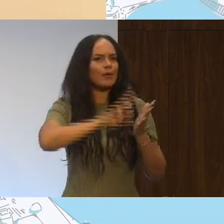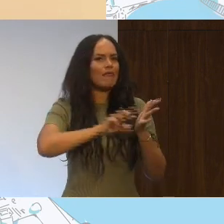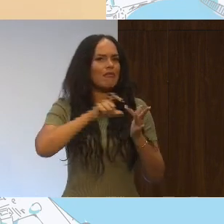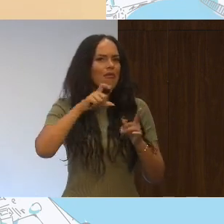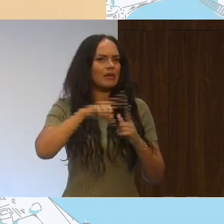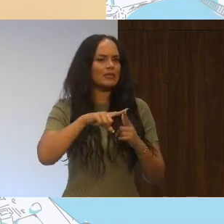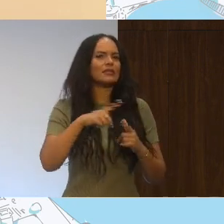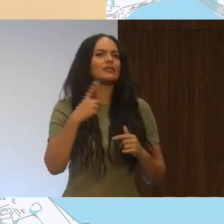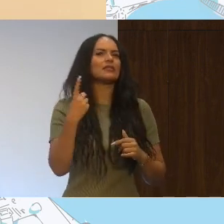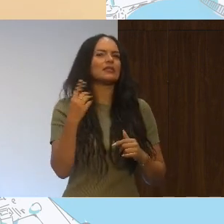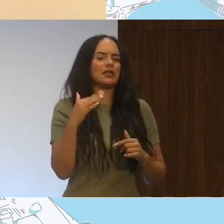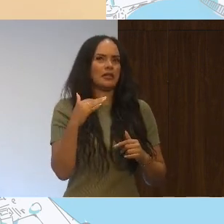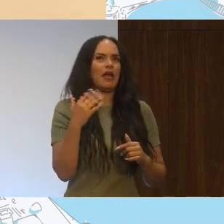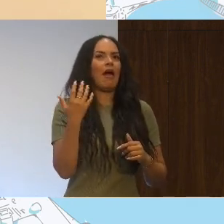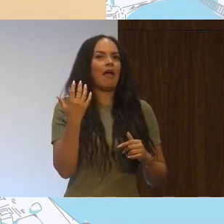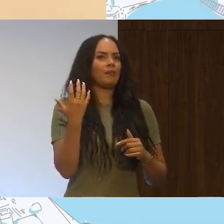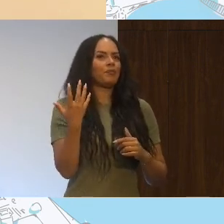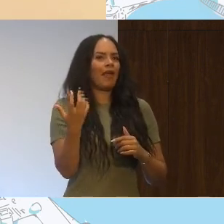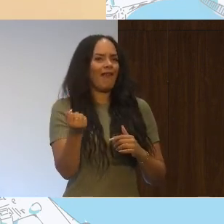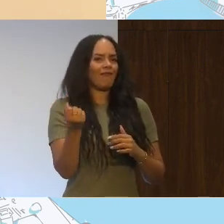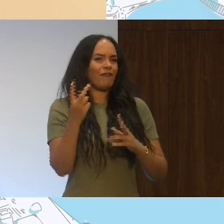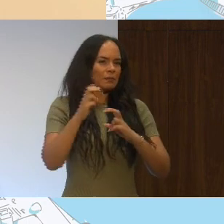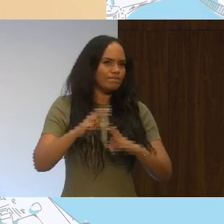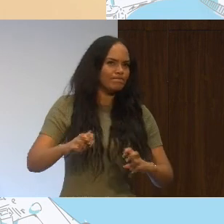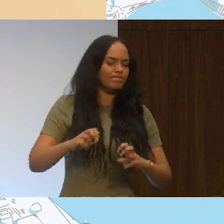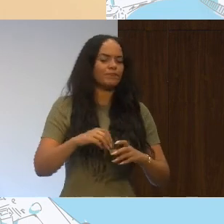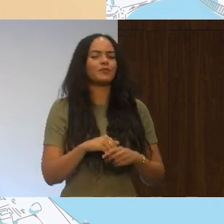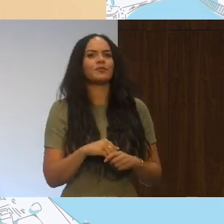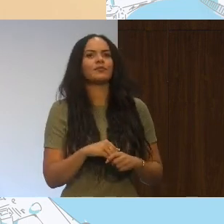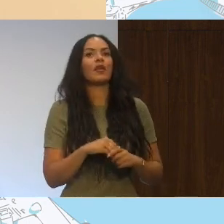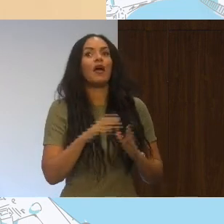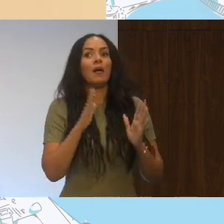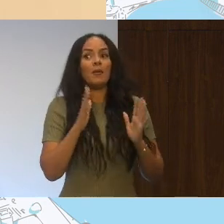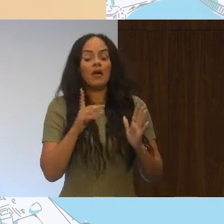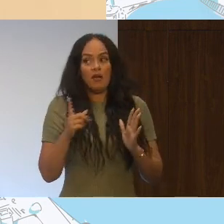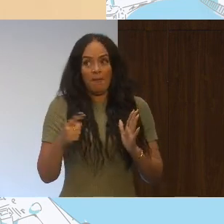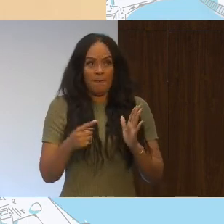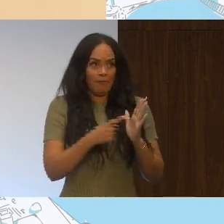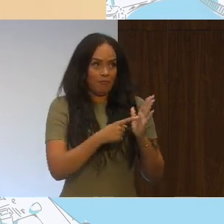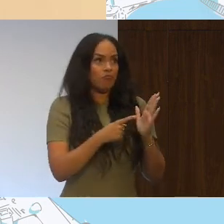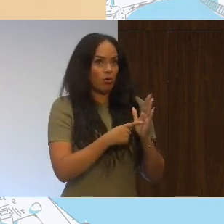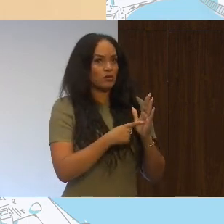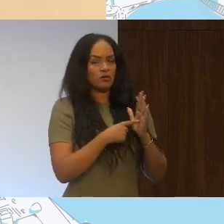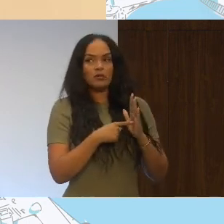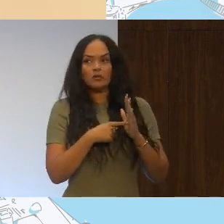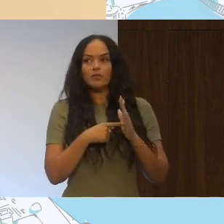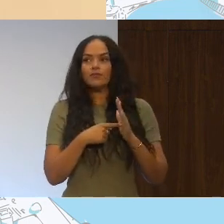is looking he's looking at it it will be very important as the evaluation is done